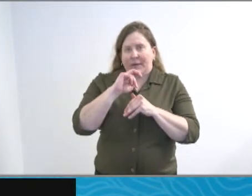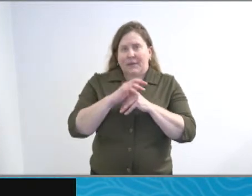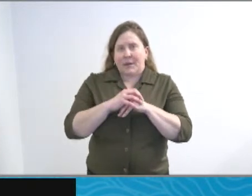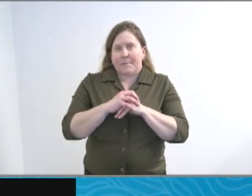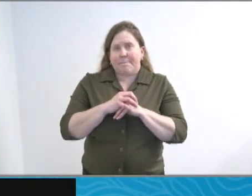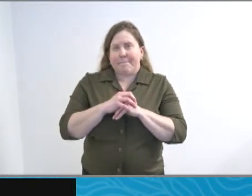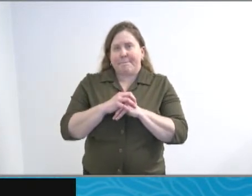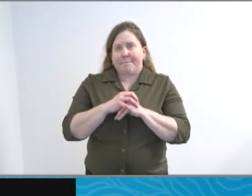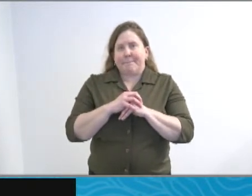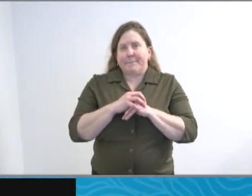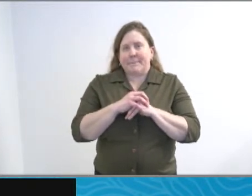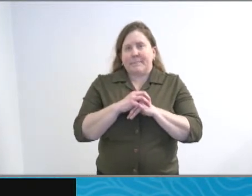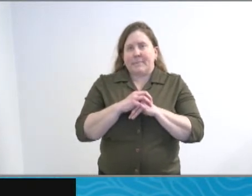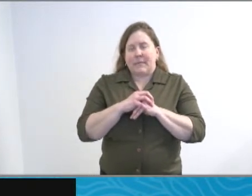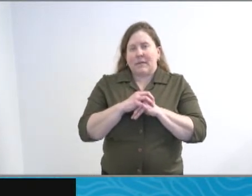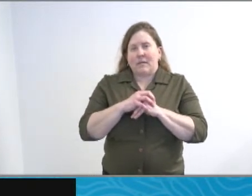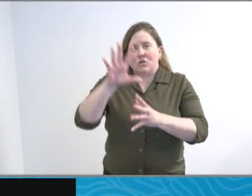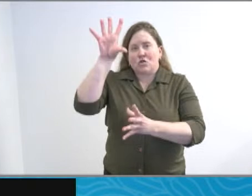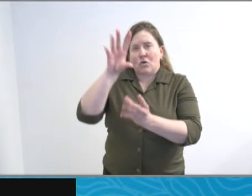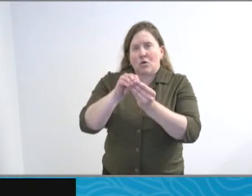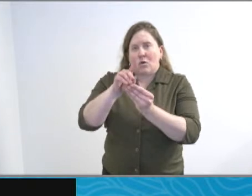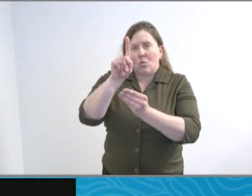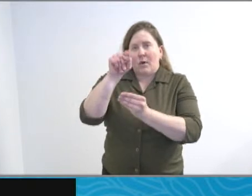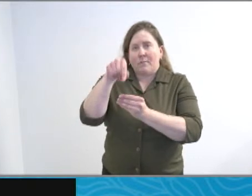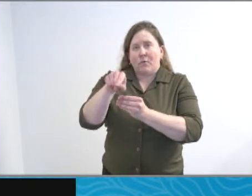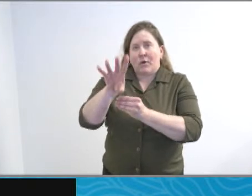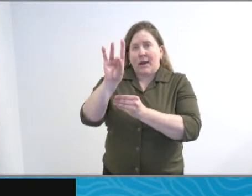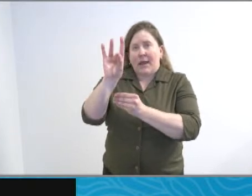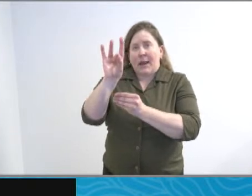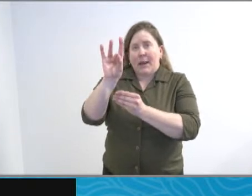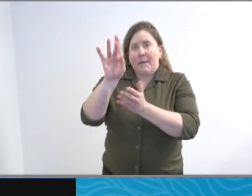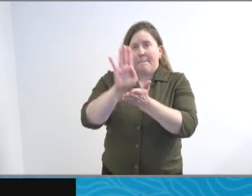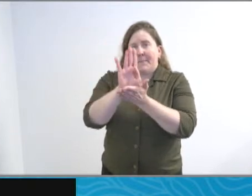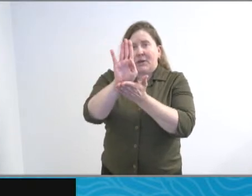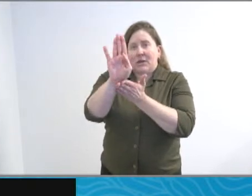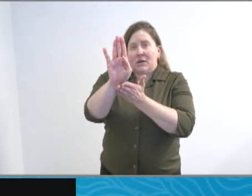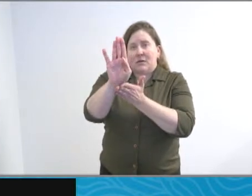And what you're just gonna see is a total of $1.18 billion on the very bottom.